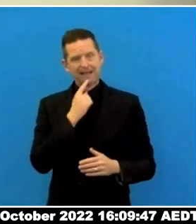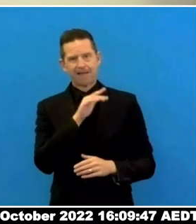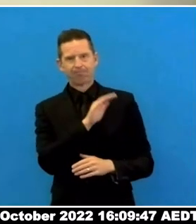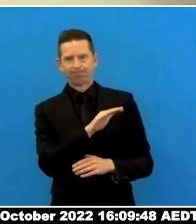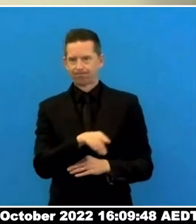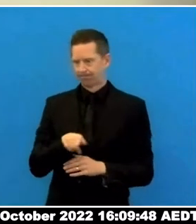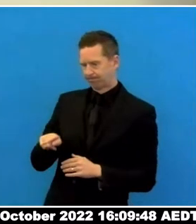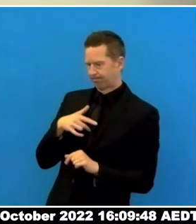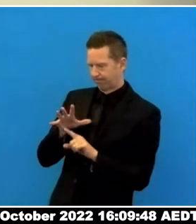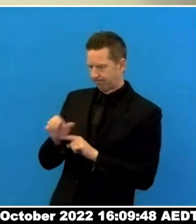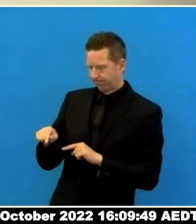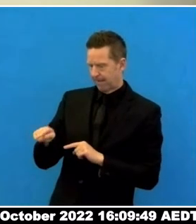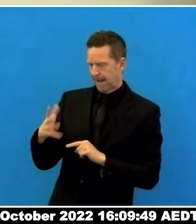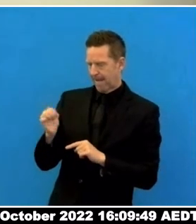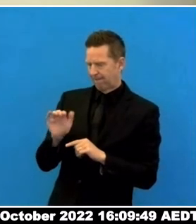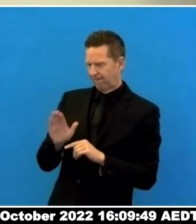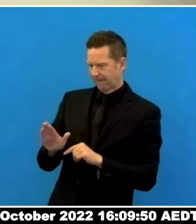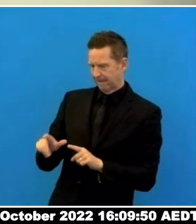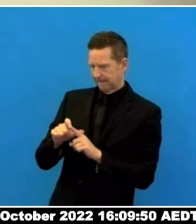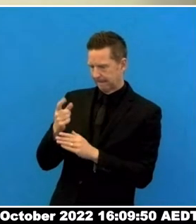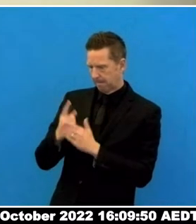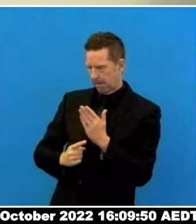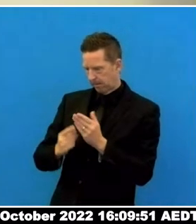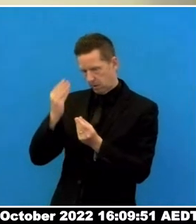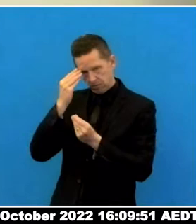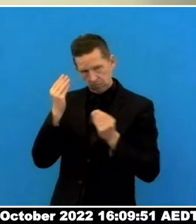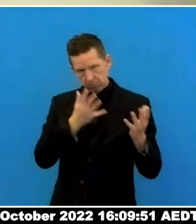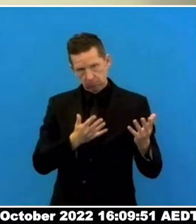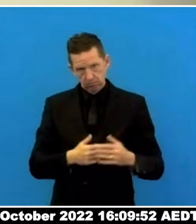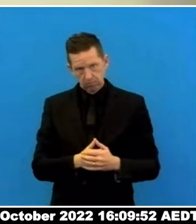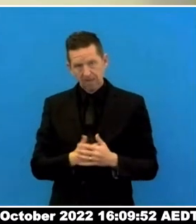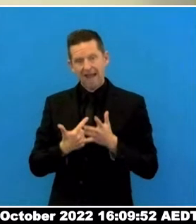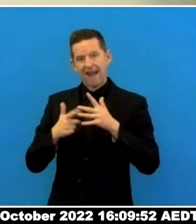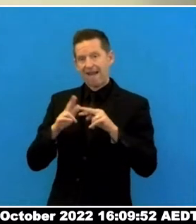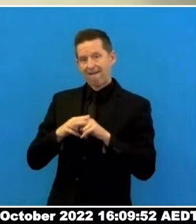has that disability, and, if you like, there is steps to support